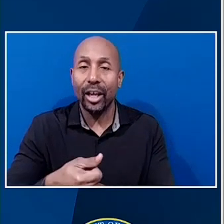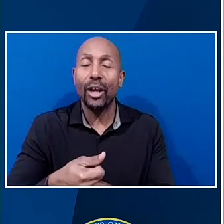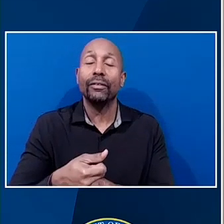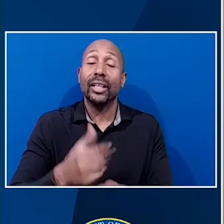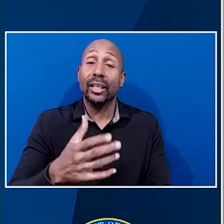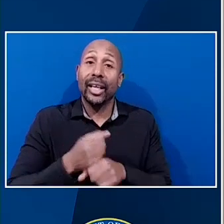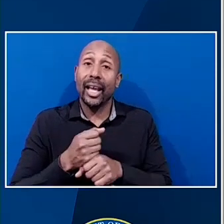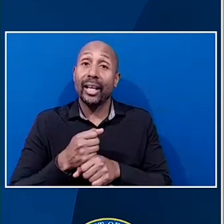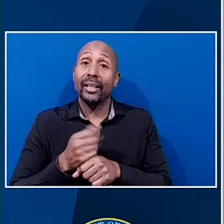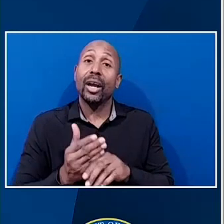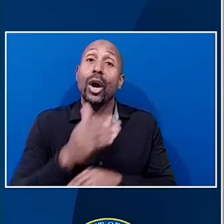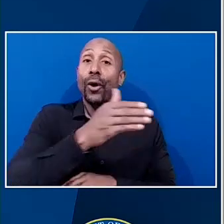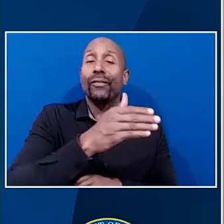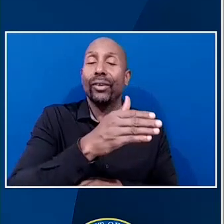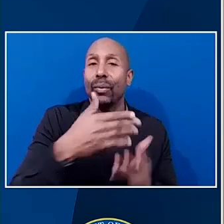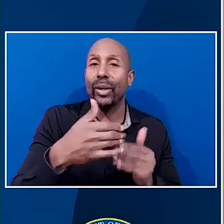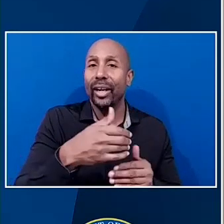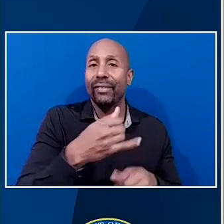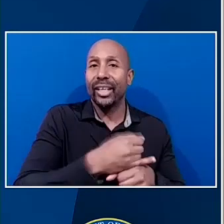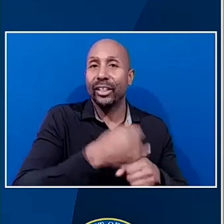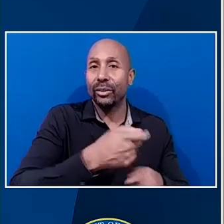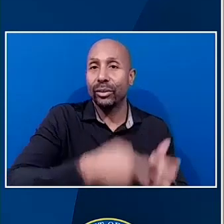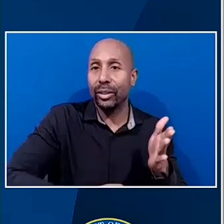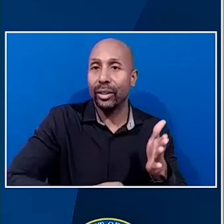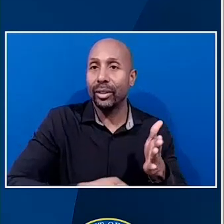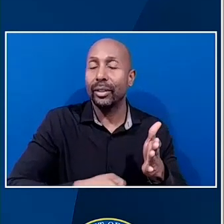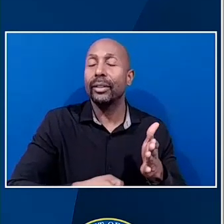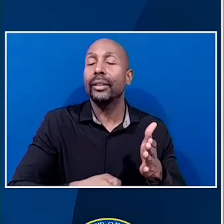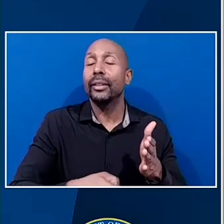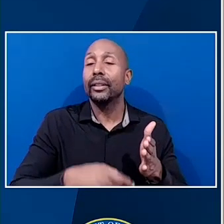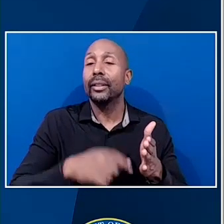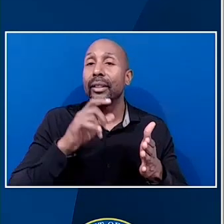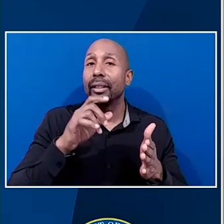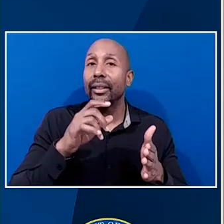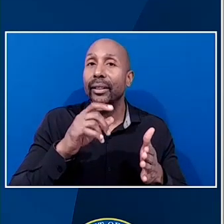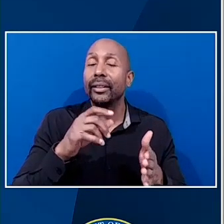remaining that the student had incurred as debt for the period in question.